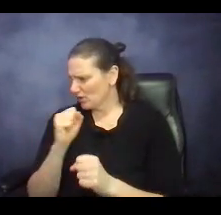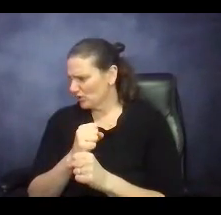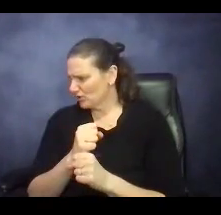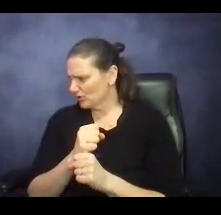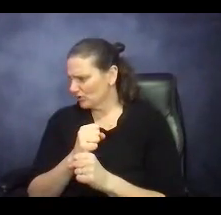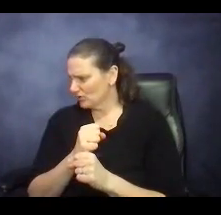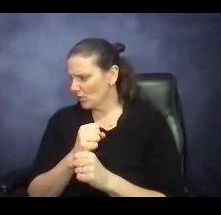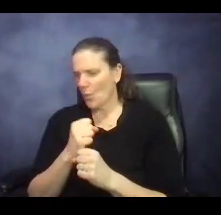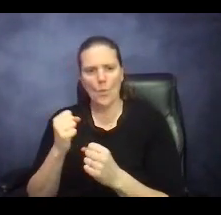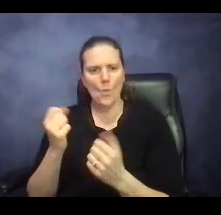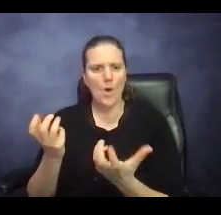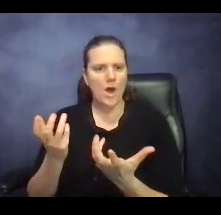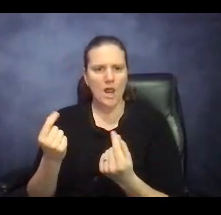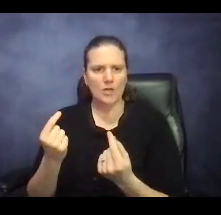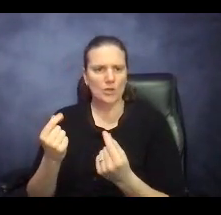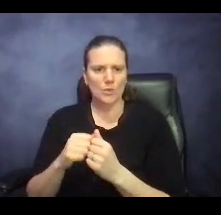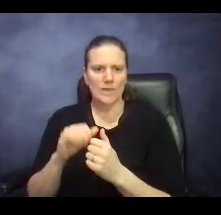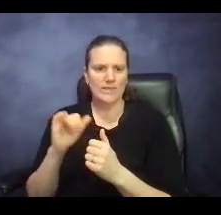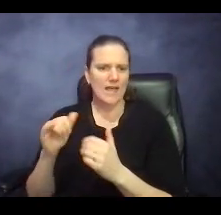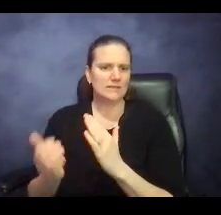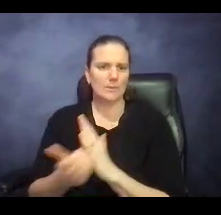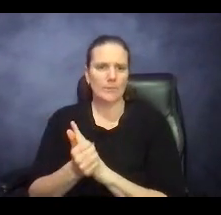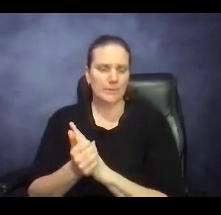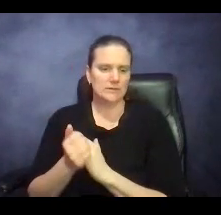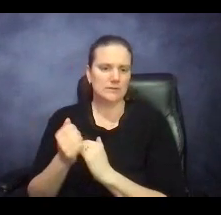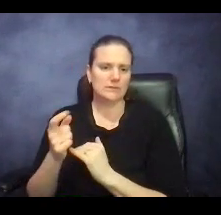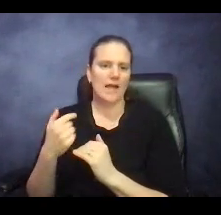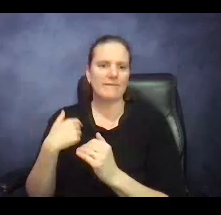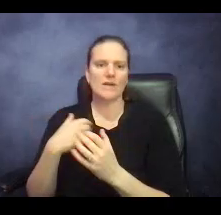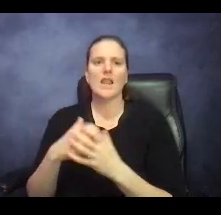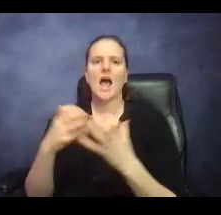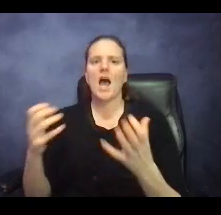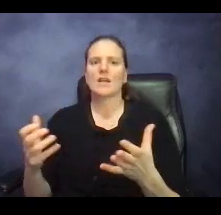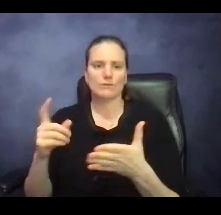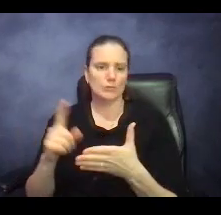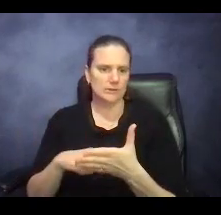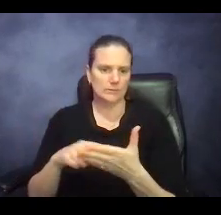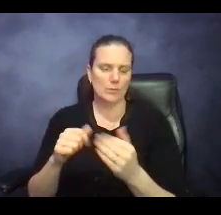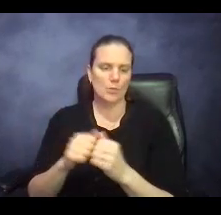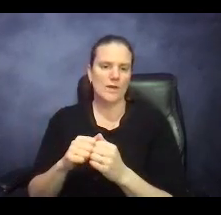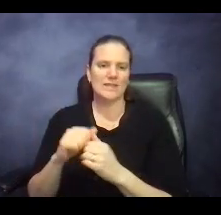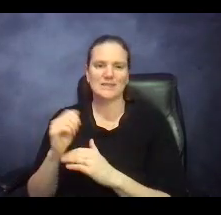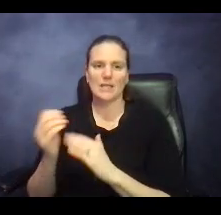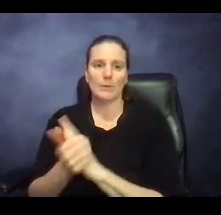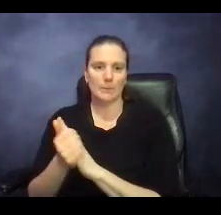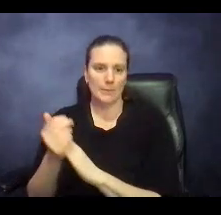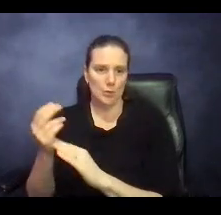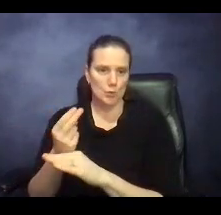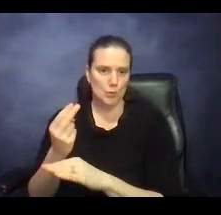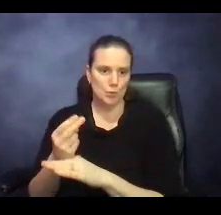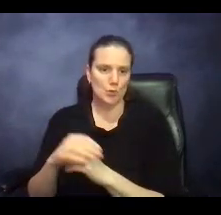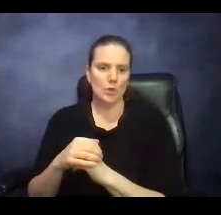'cause you can, there's a lot of criticism around supplement use and you can find a study to support anything.